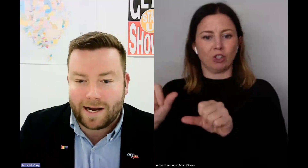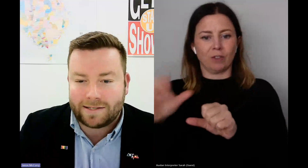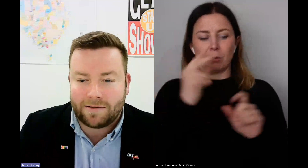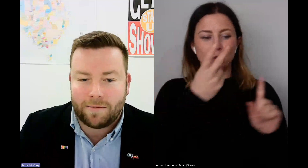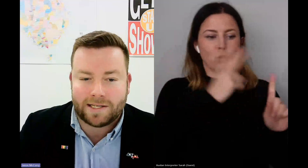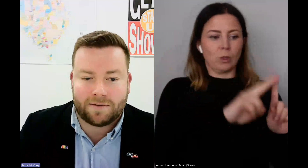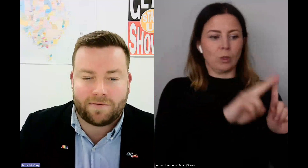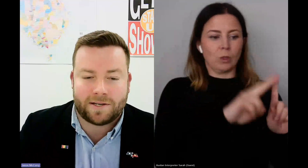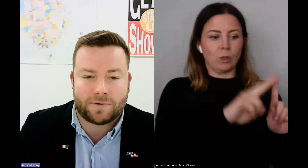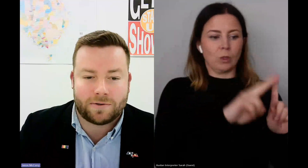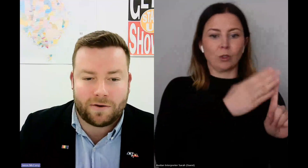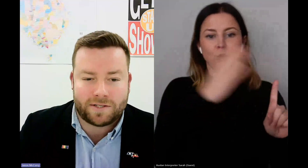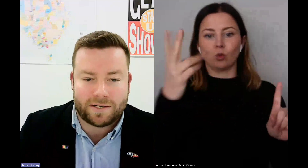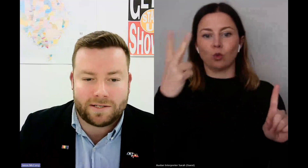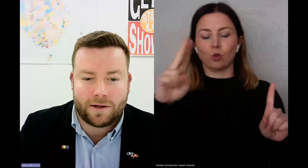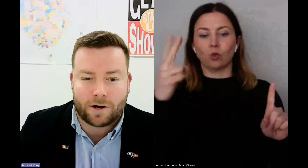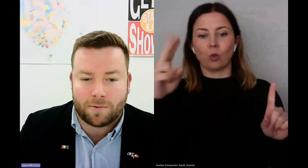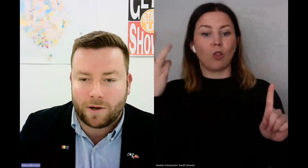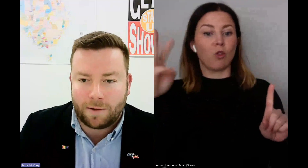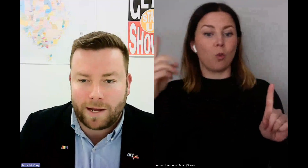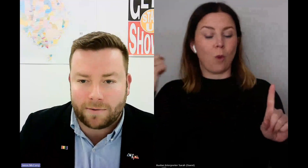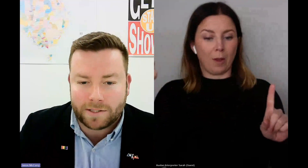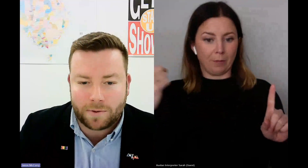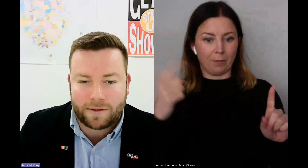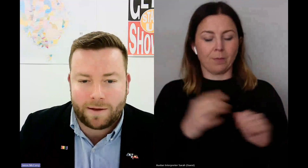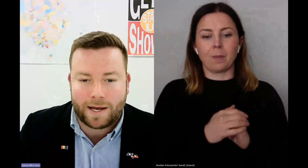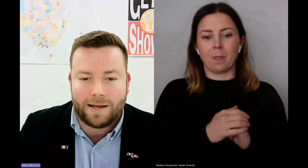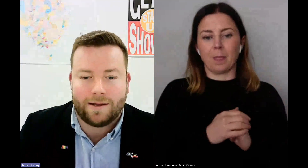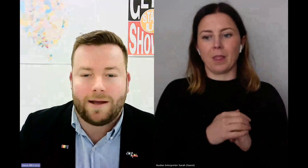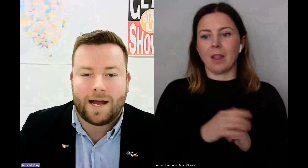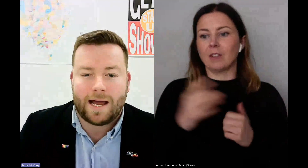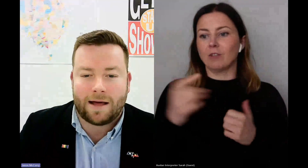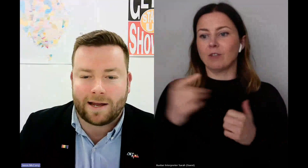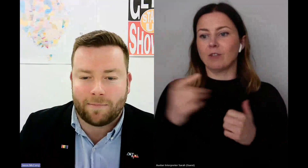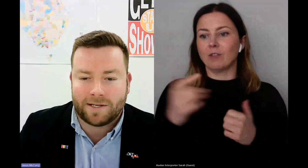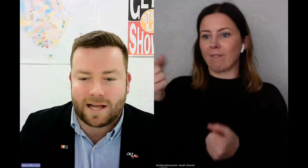great to have the Minister for Social Services The Honorable Amanda Rishworth MP and other government